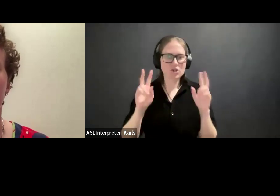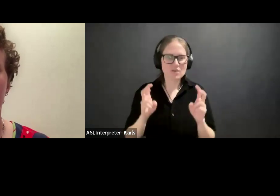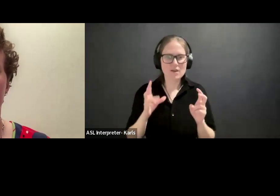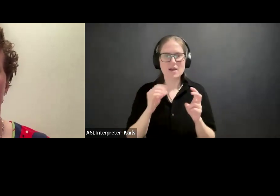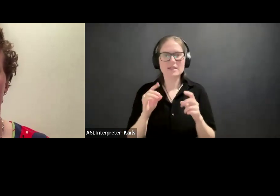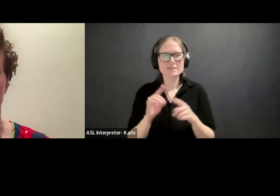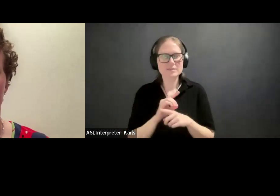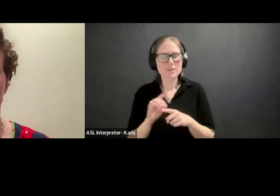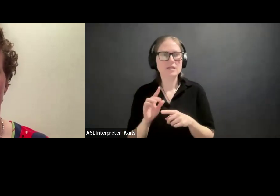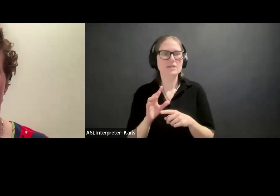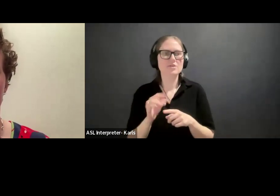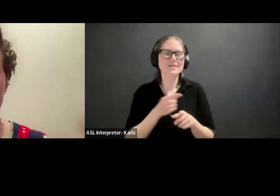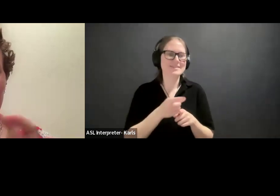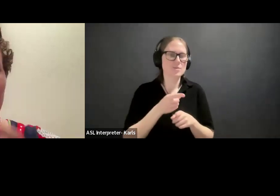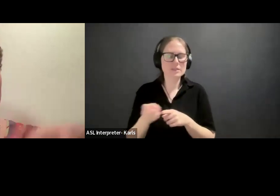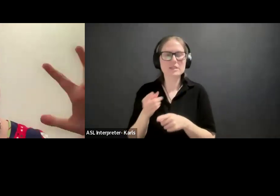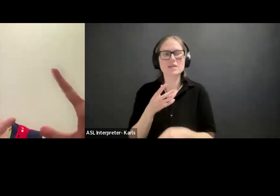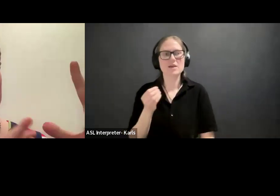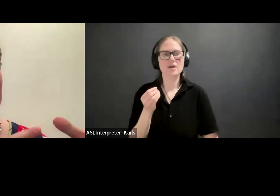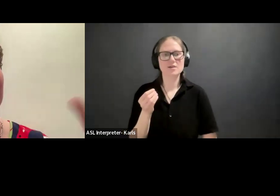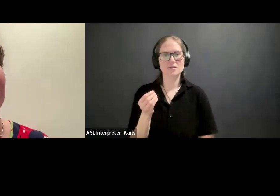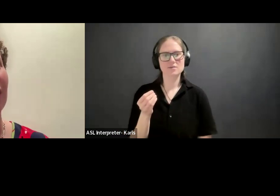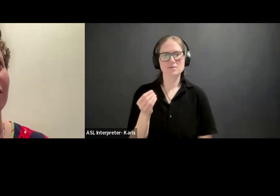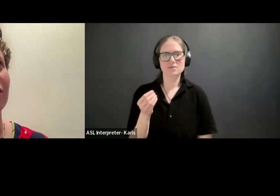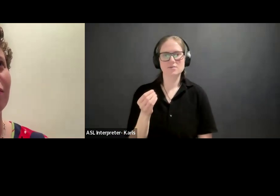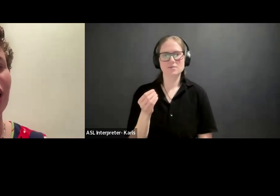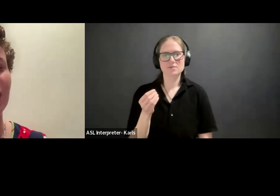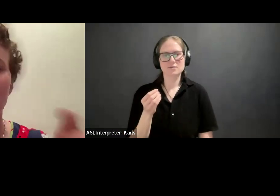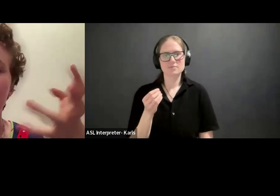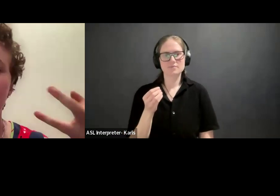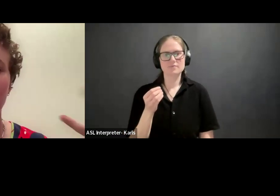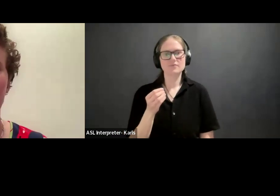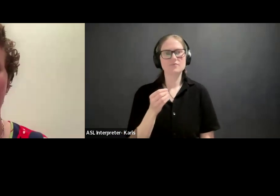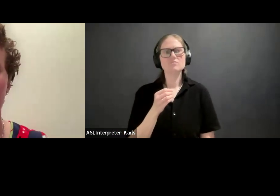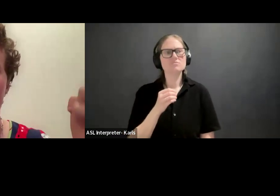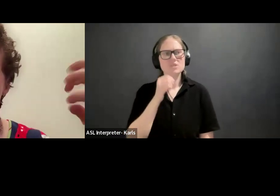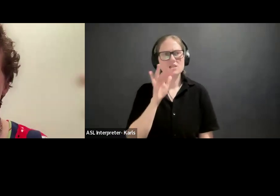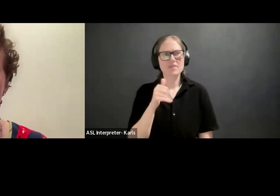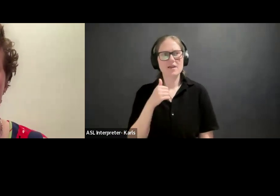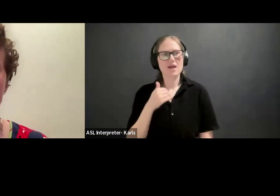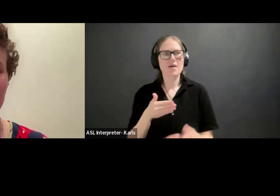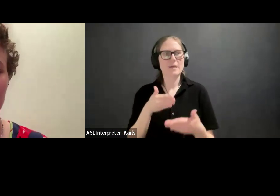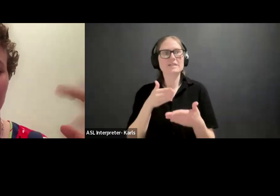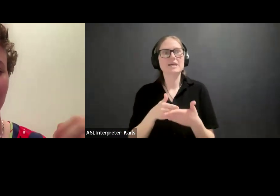And… it's not necessarily that I'm kind of… against the autobiographical narrative transition, I…